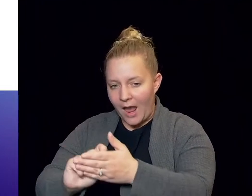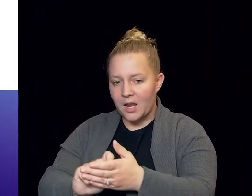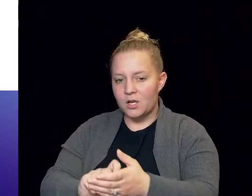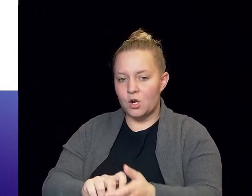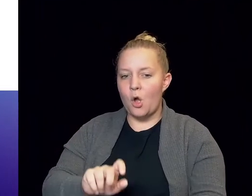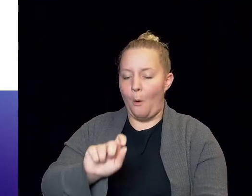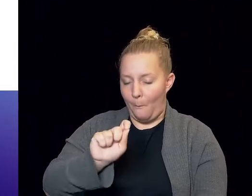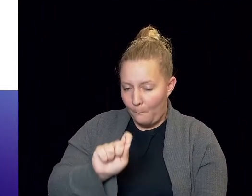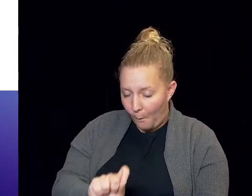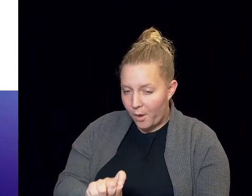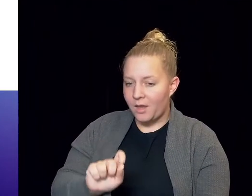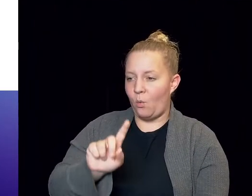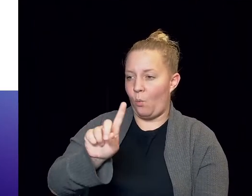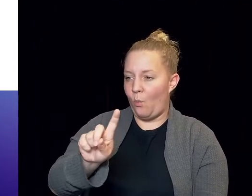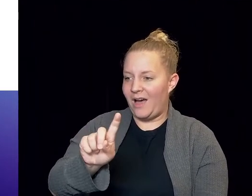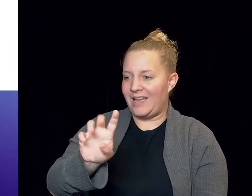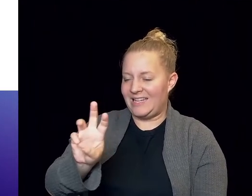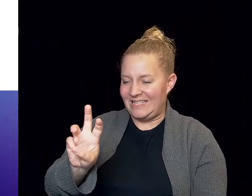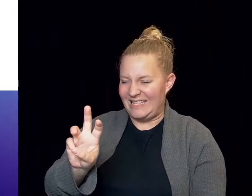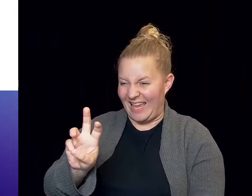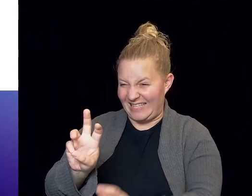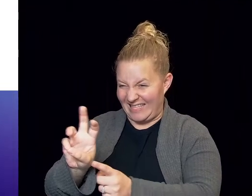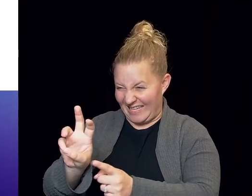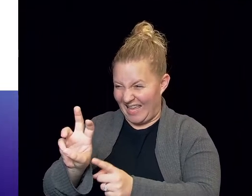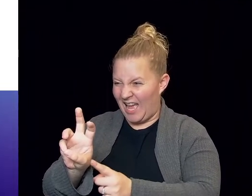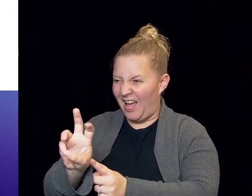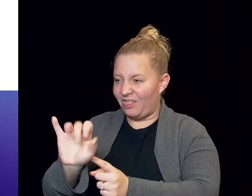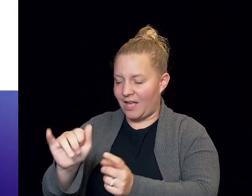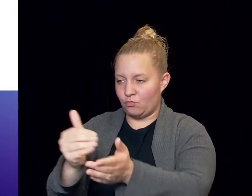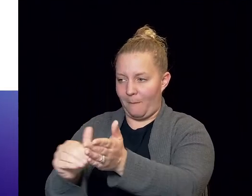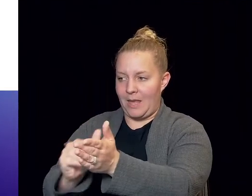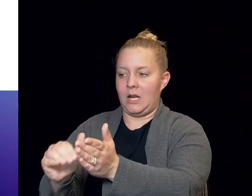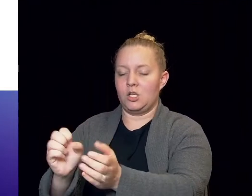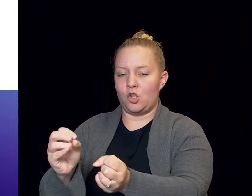So, go ahead and put that bar notation right here. But then again, the question says what was her